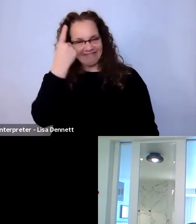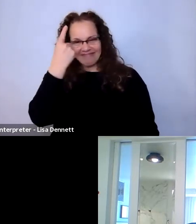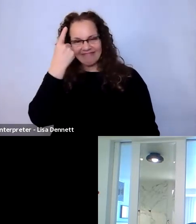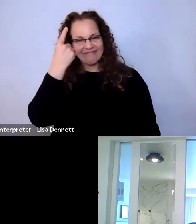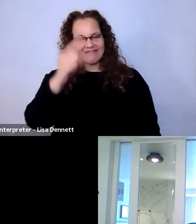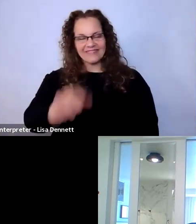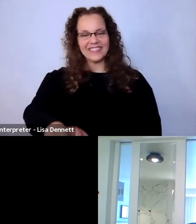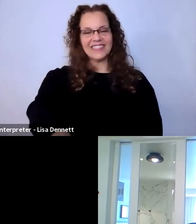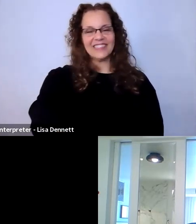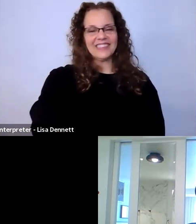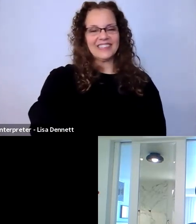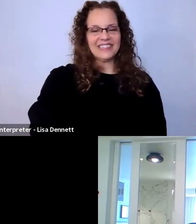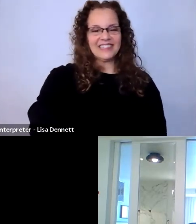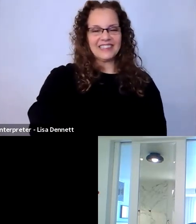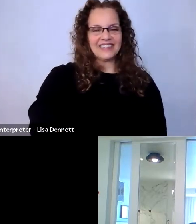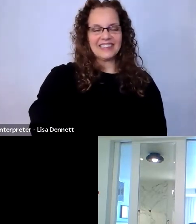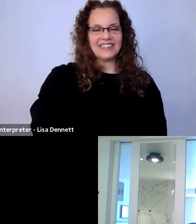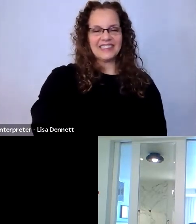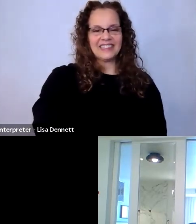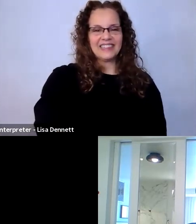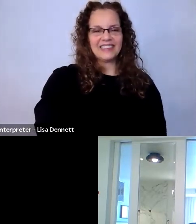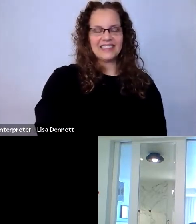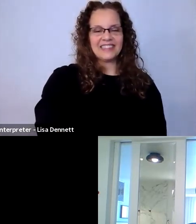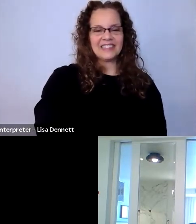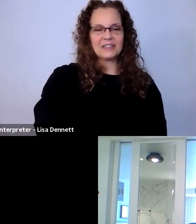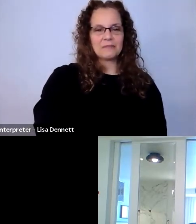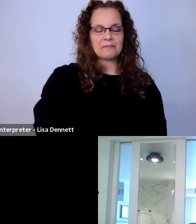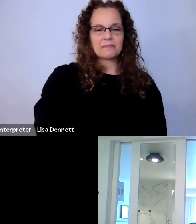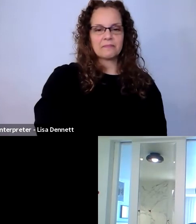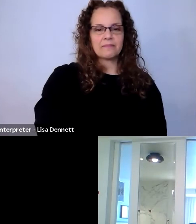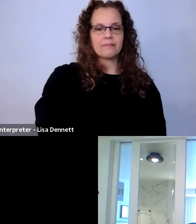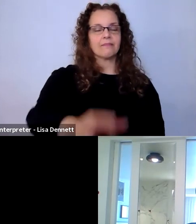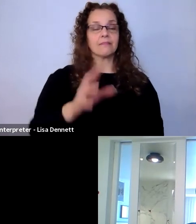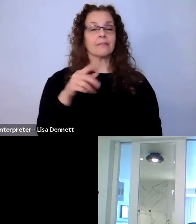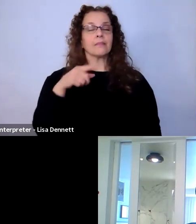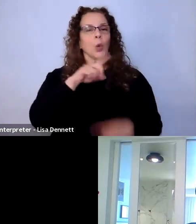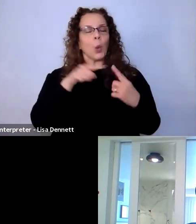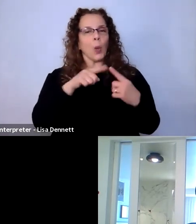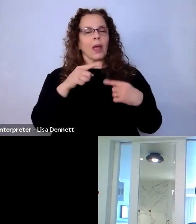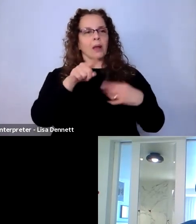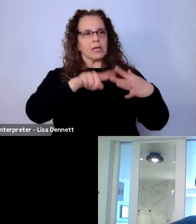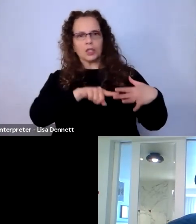So, would you ever have imagined that it would take off the way it has what i've been telling folks today is.